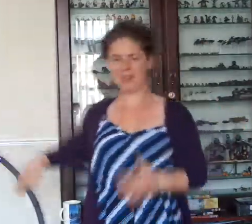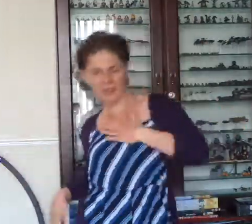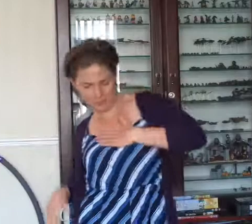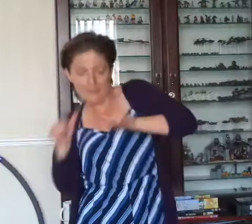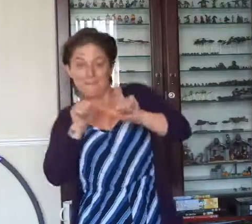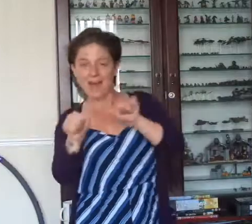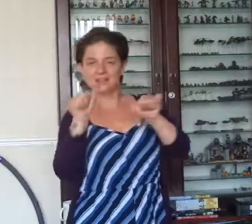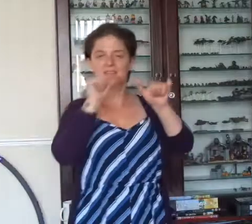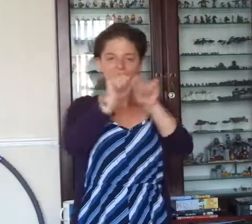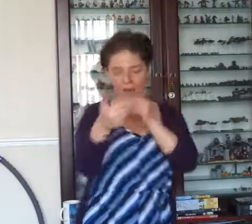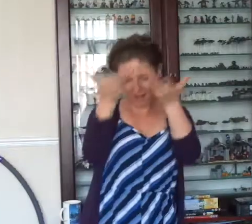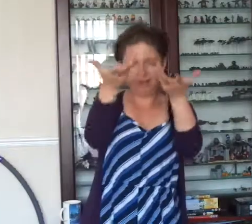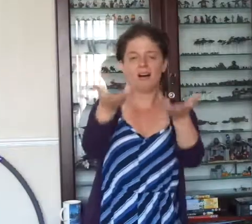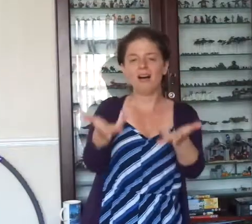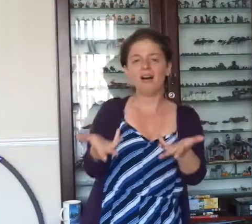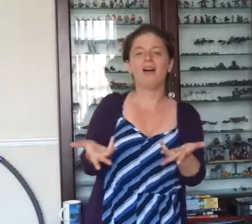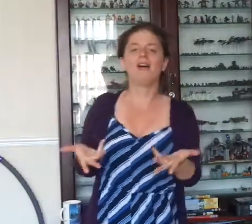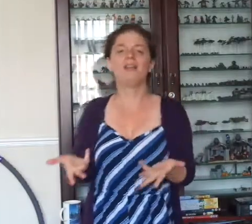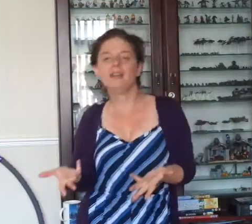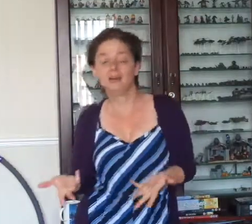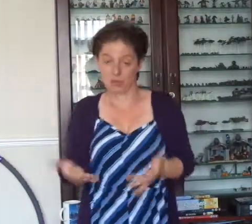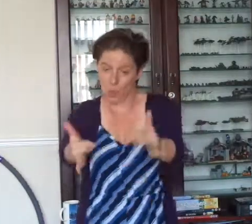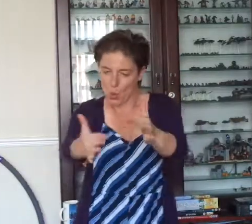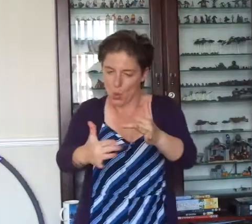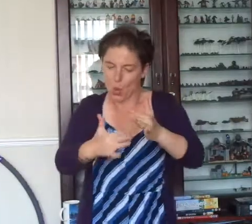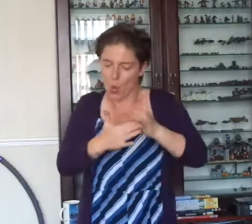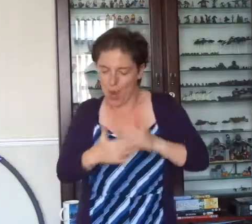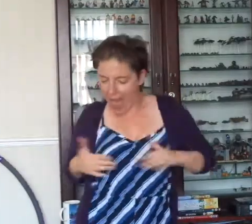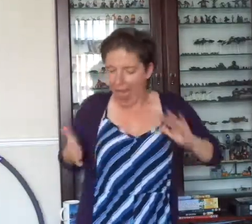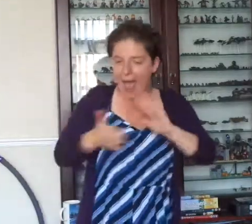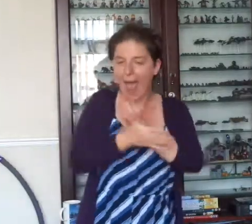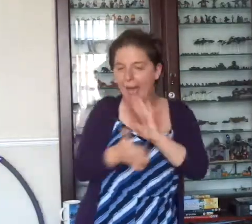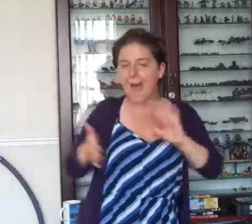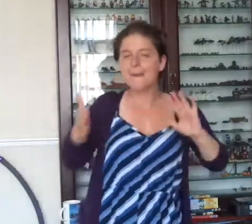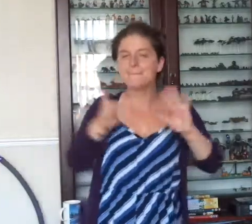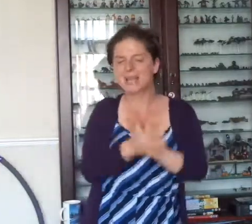Loves me better Makes me happy